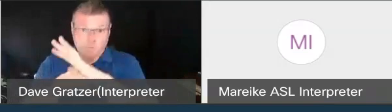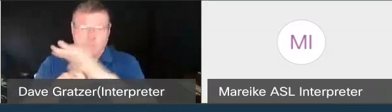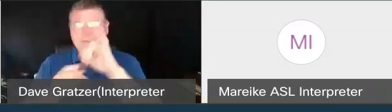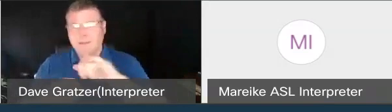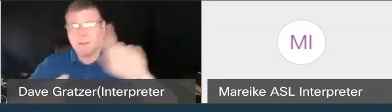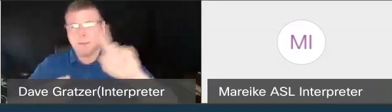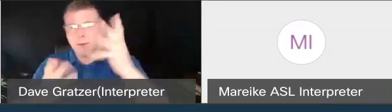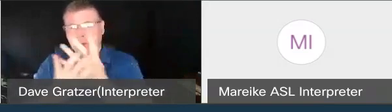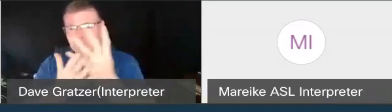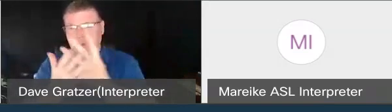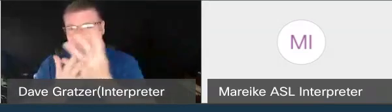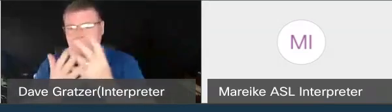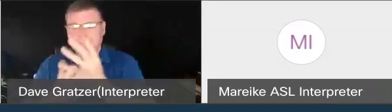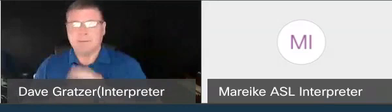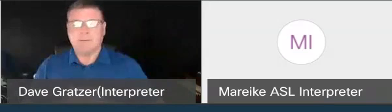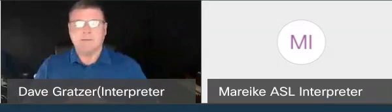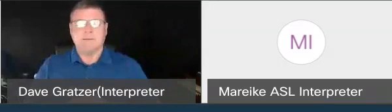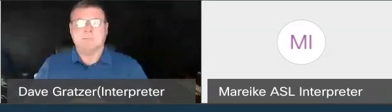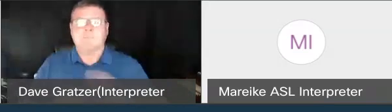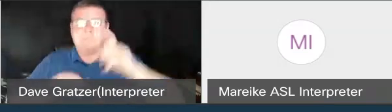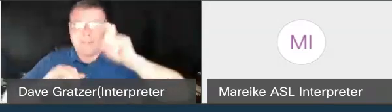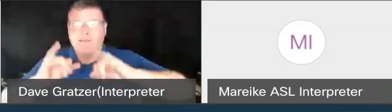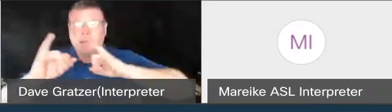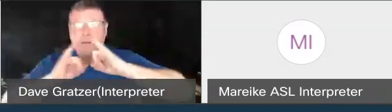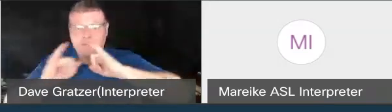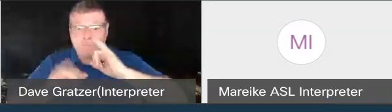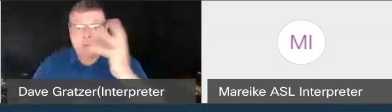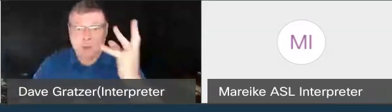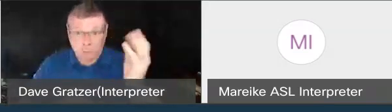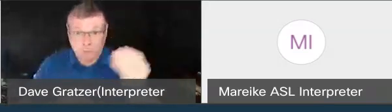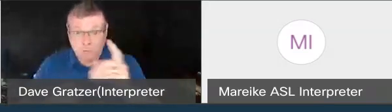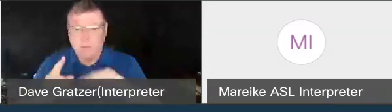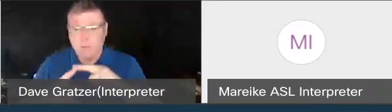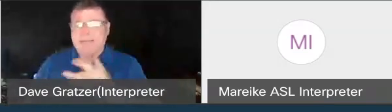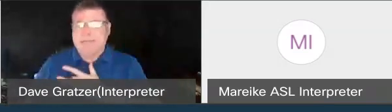Uh, we have, uh, an interview outside, while the individual, typically, is still in the police car,